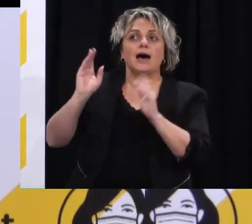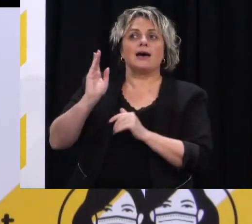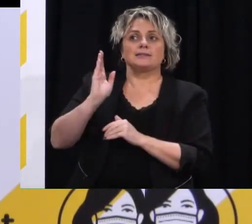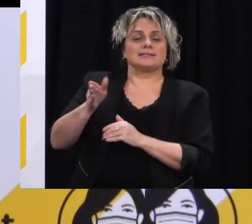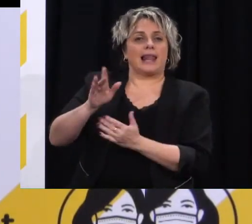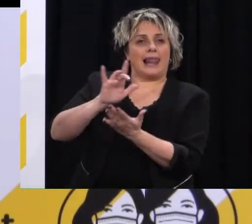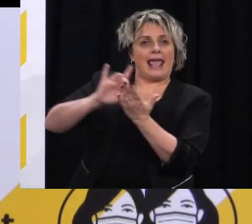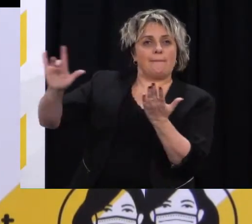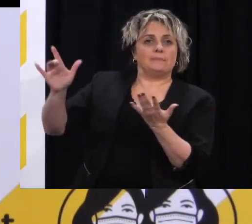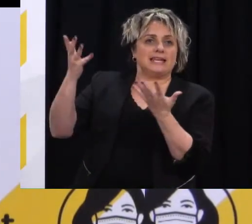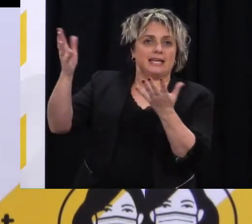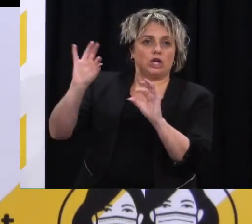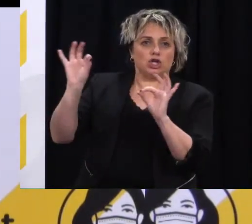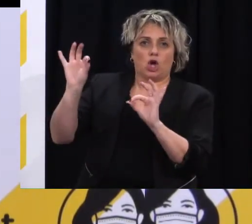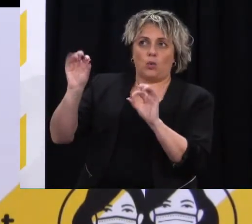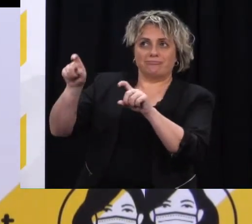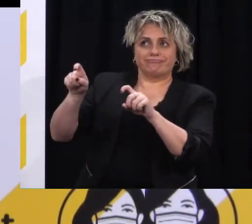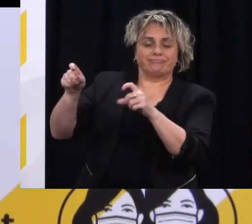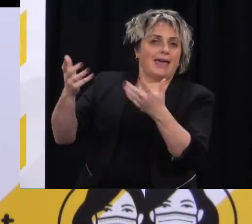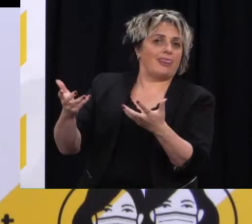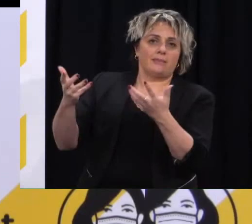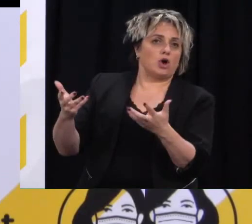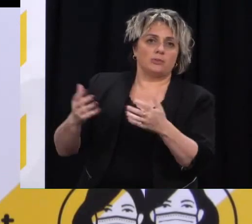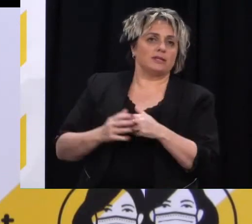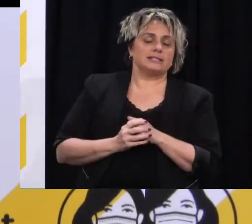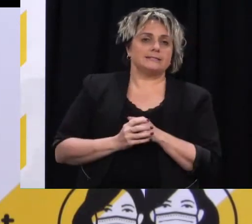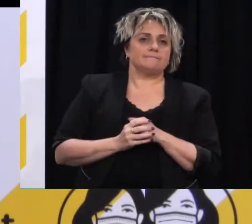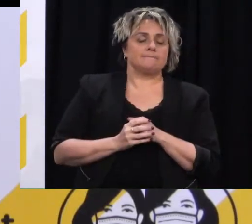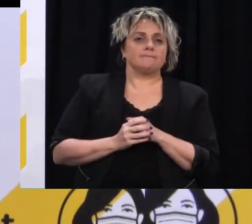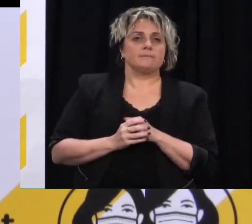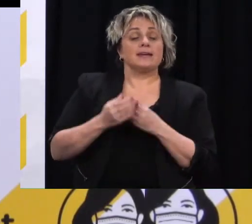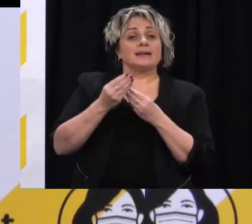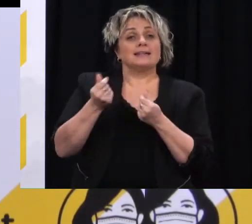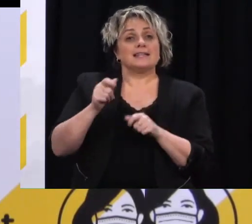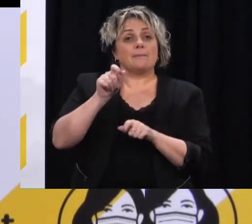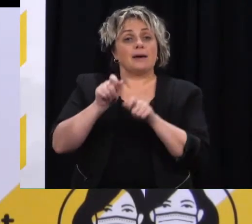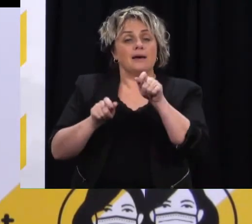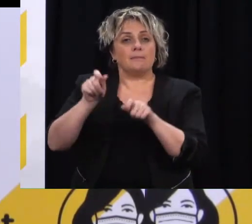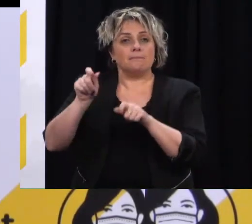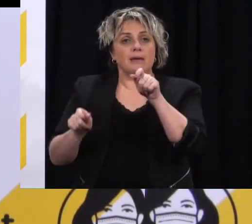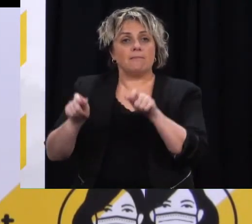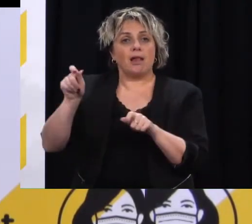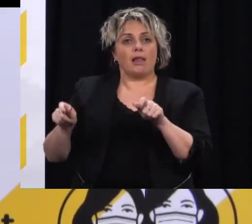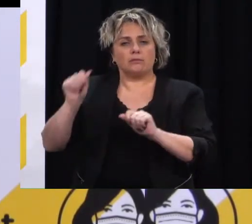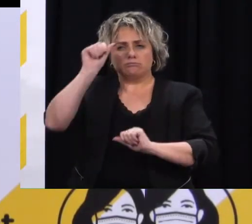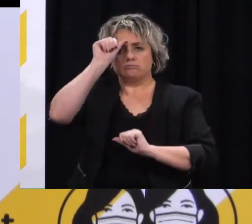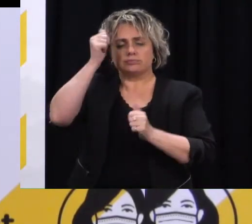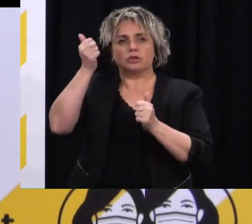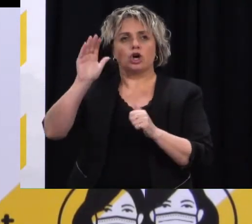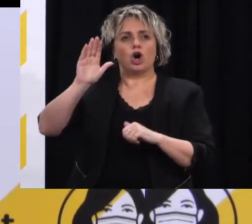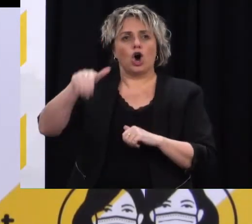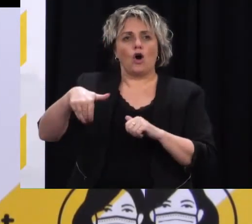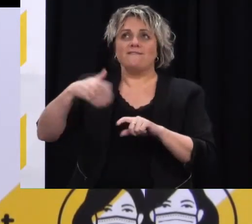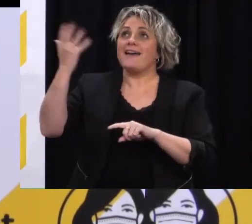19. We are no further along in the course of that investigation. The Crown Plaza